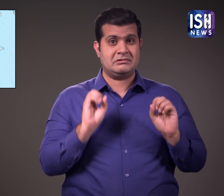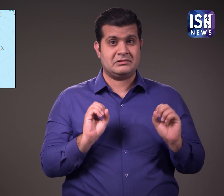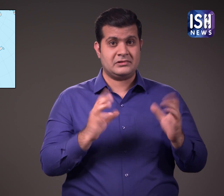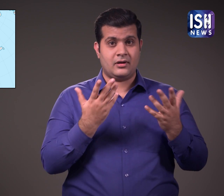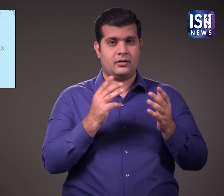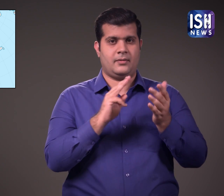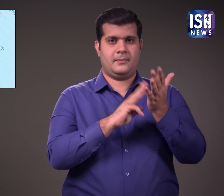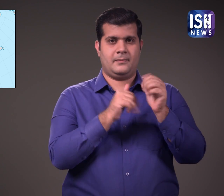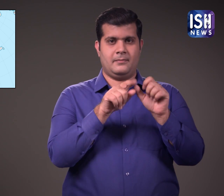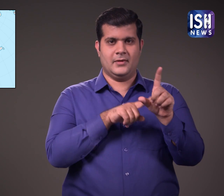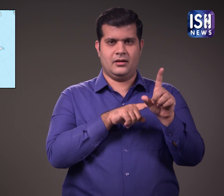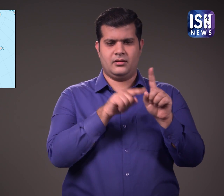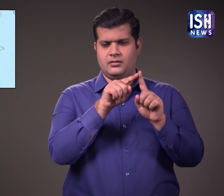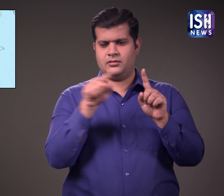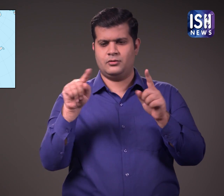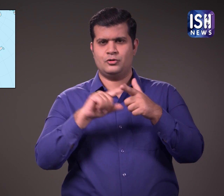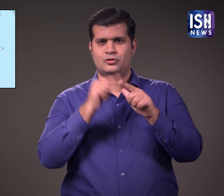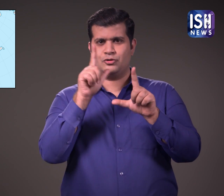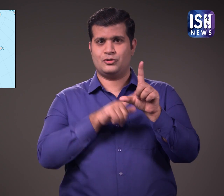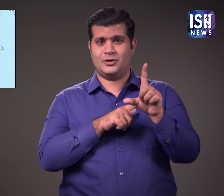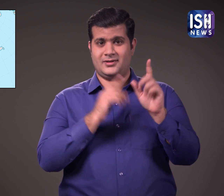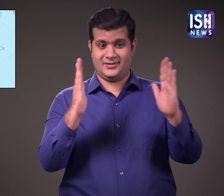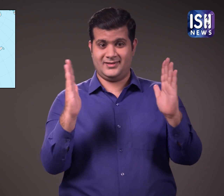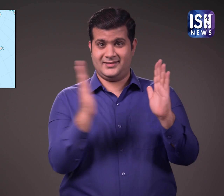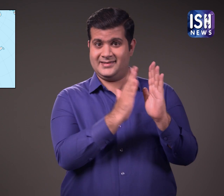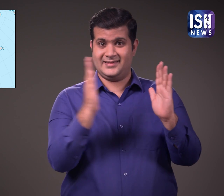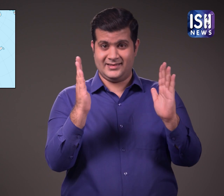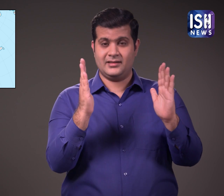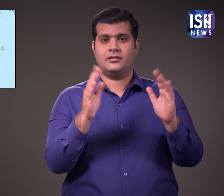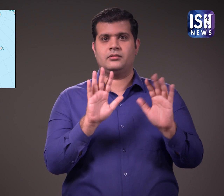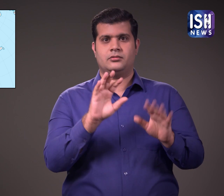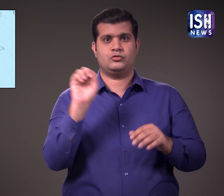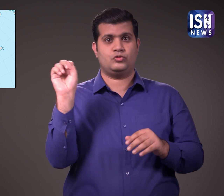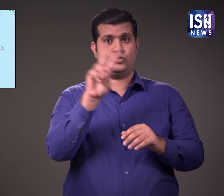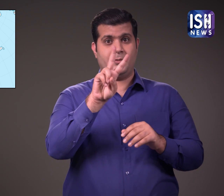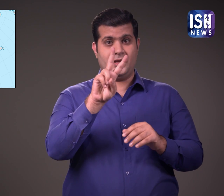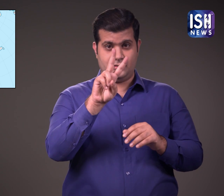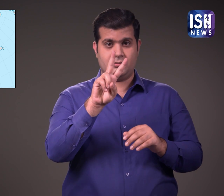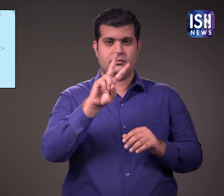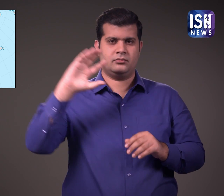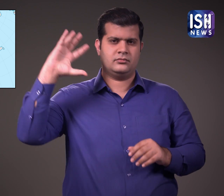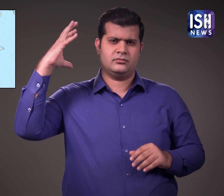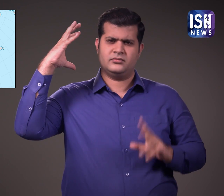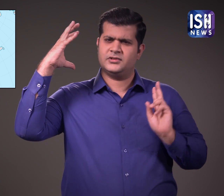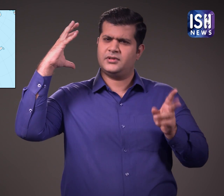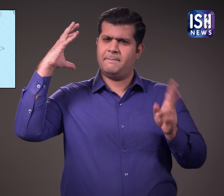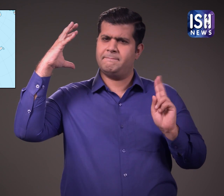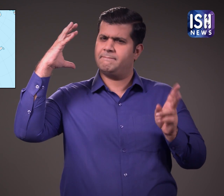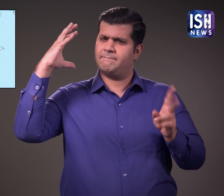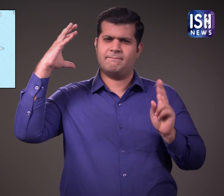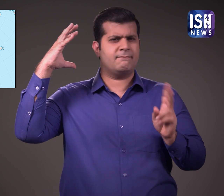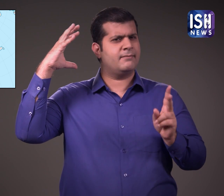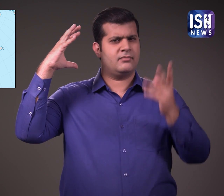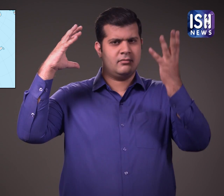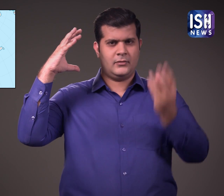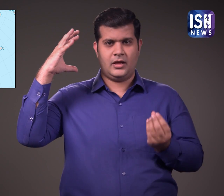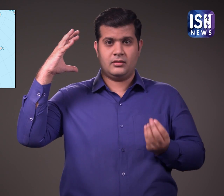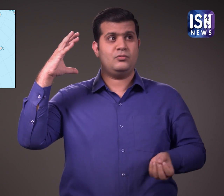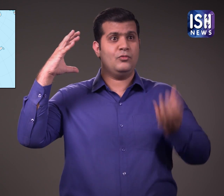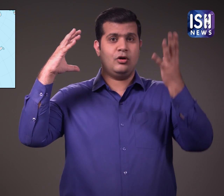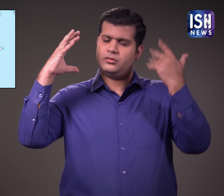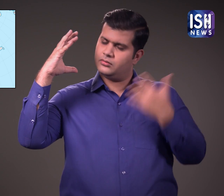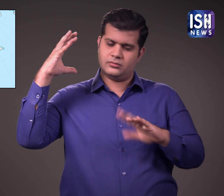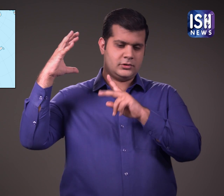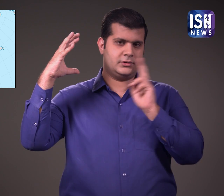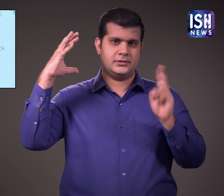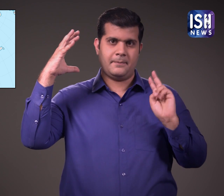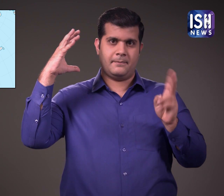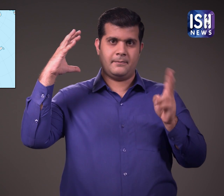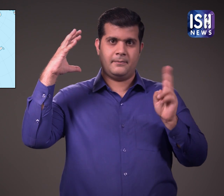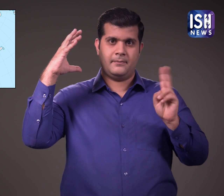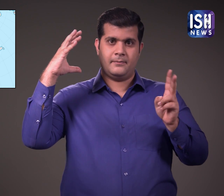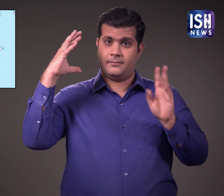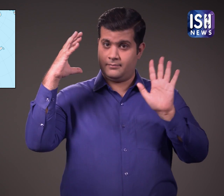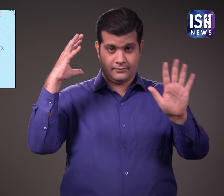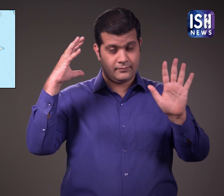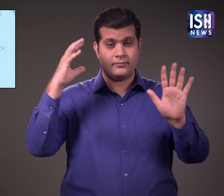From May to July, the sun actually does not set here. It experiences bright sunny nights for this 2 month duration.